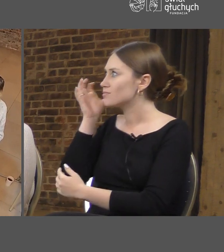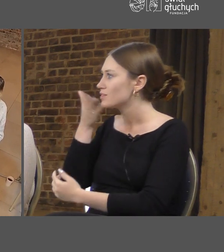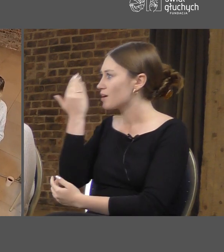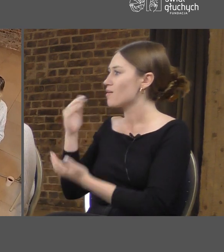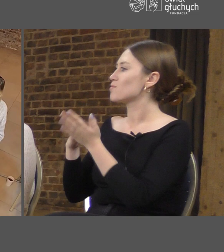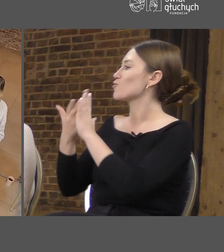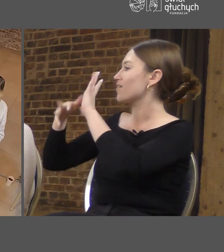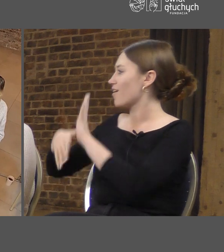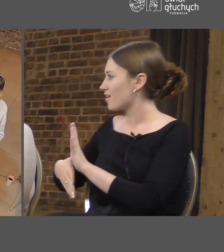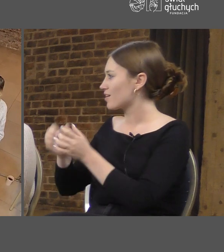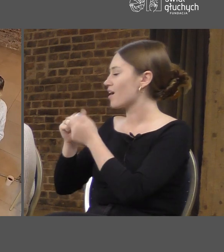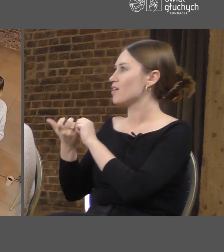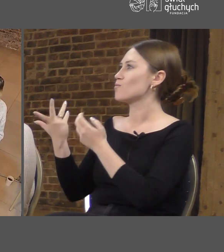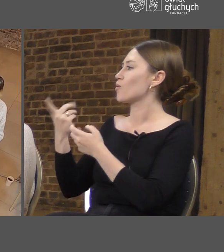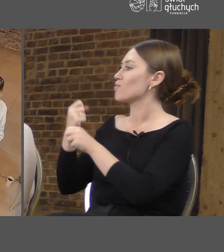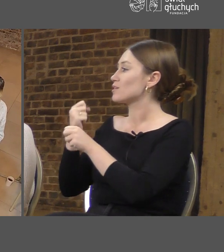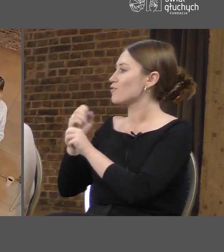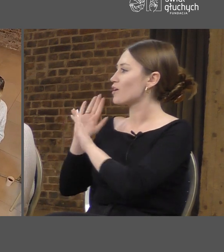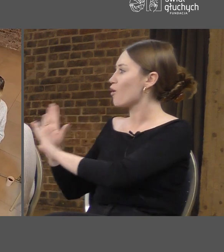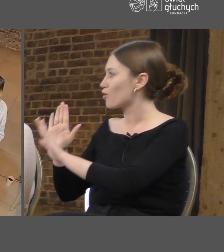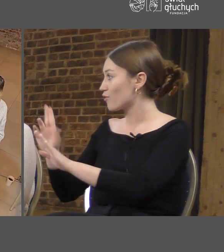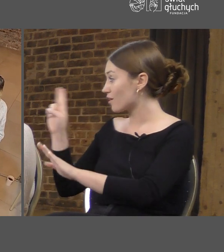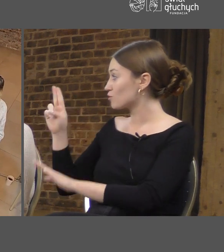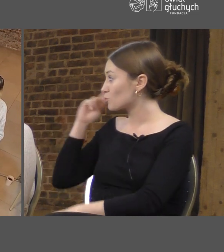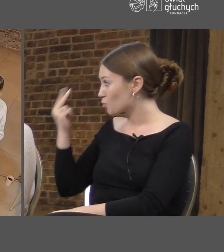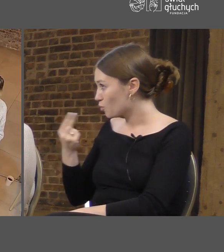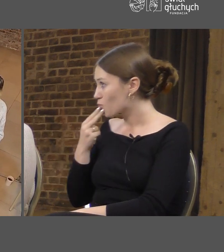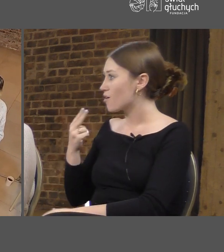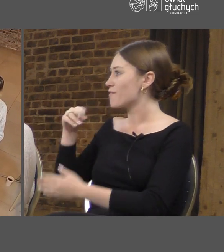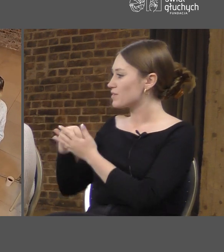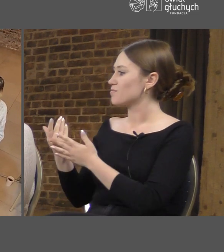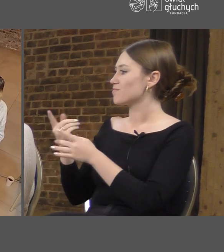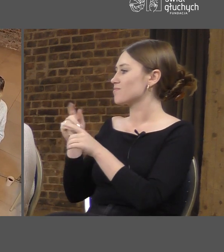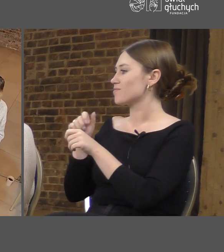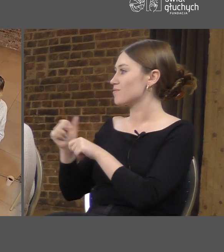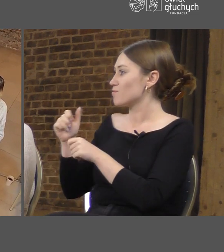or even a security guard who is deaf person, how is he supposed to protect the